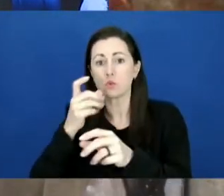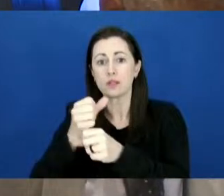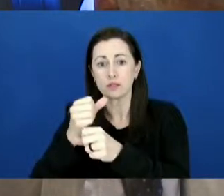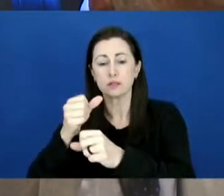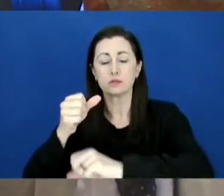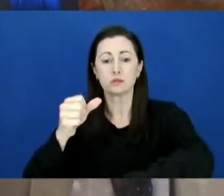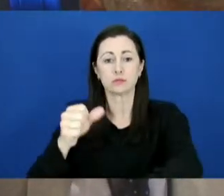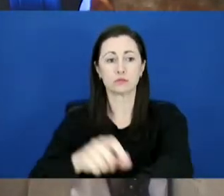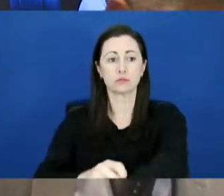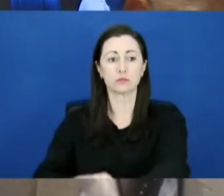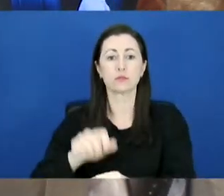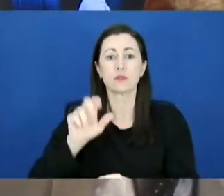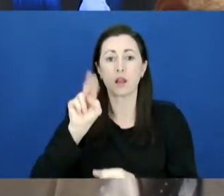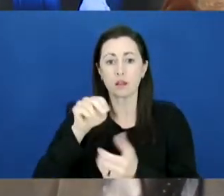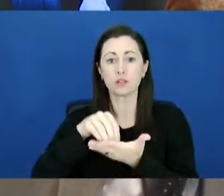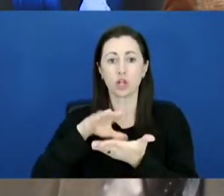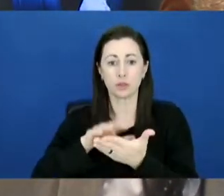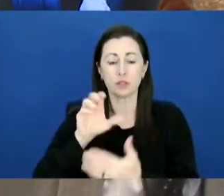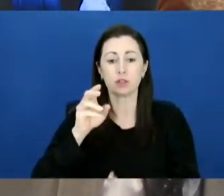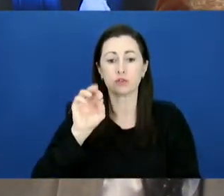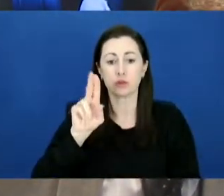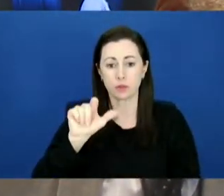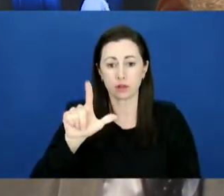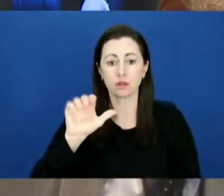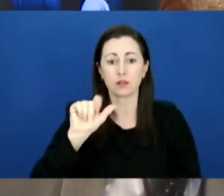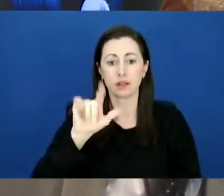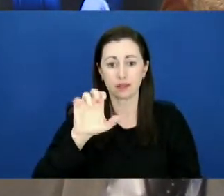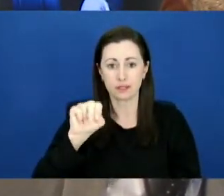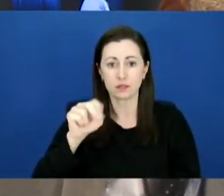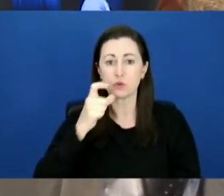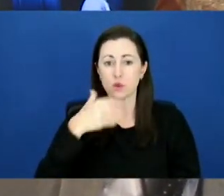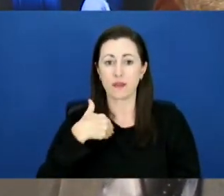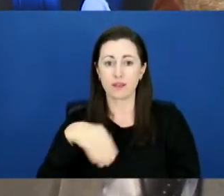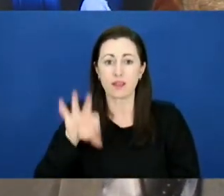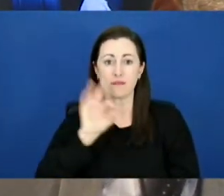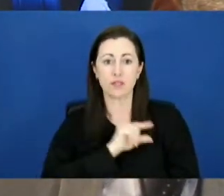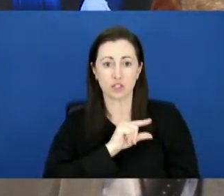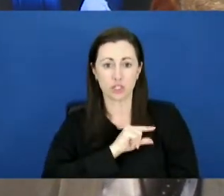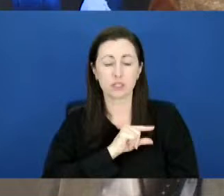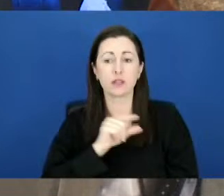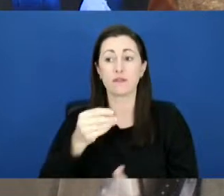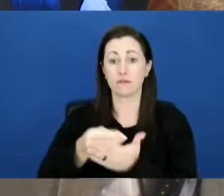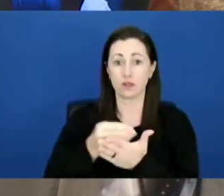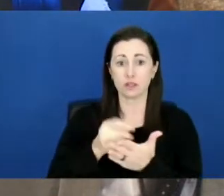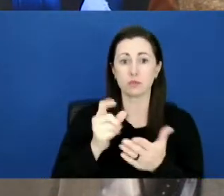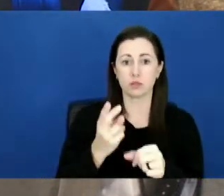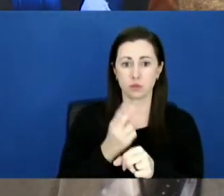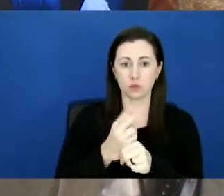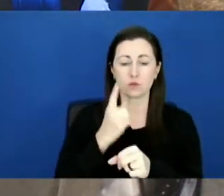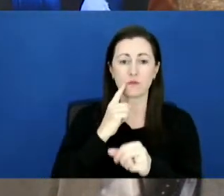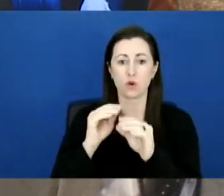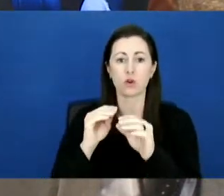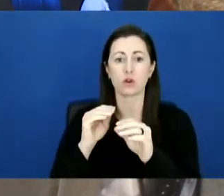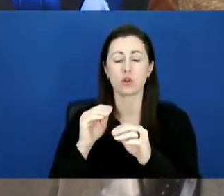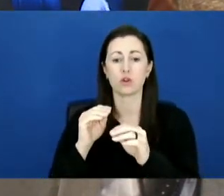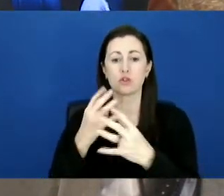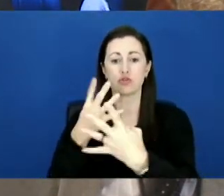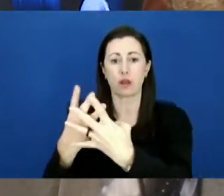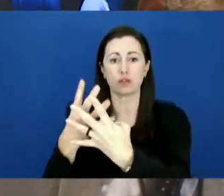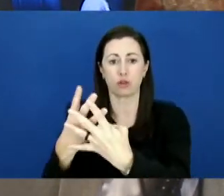THAT INCUR EXPENSES FOR INCARCERATING UNDOCUMENTED